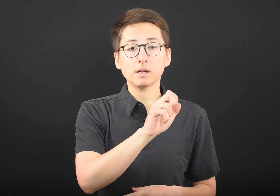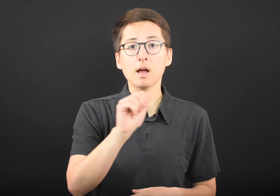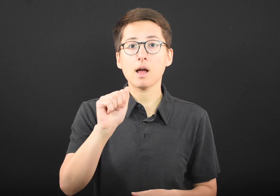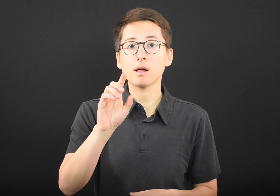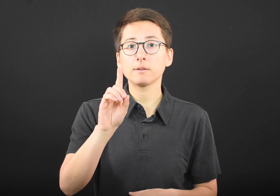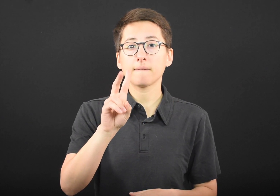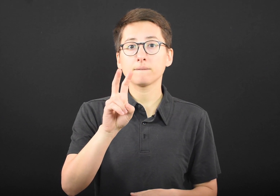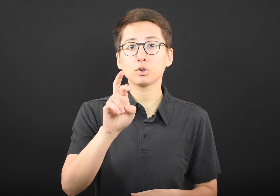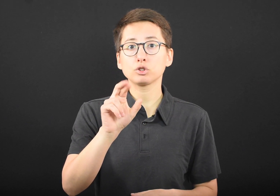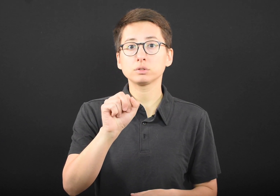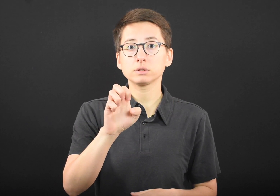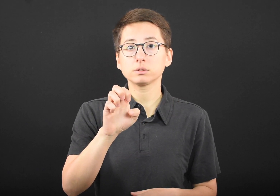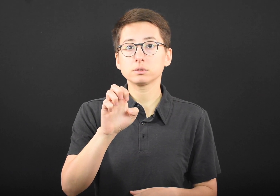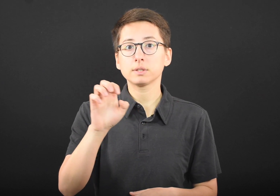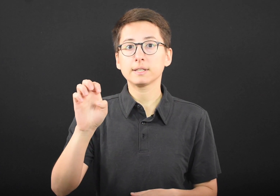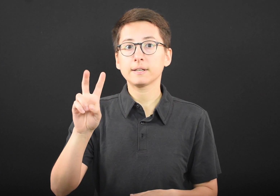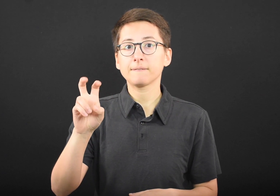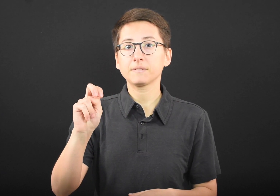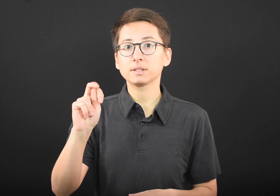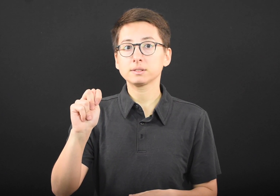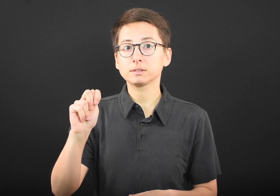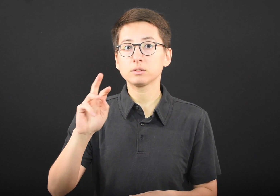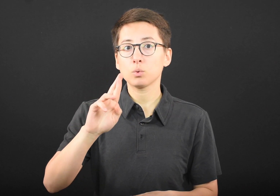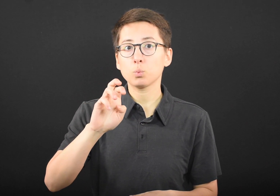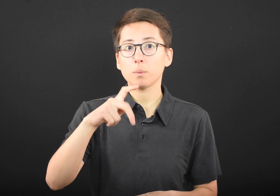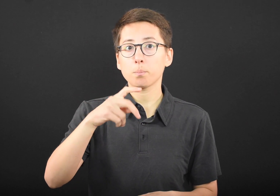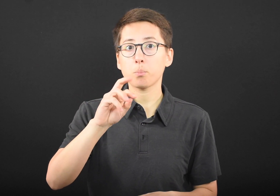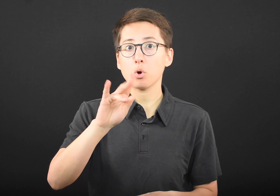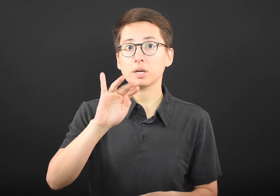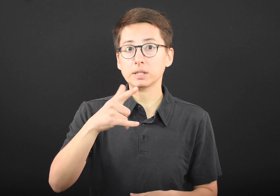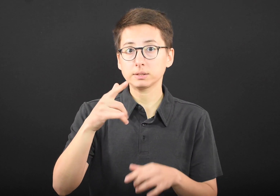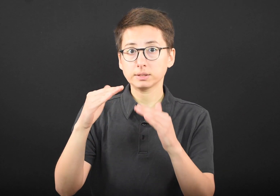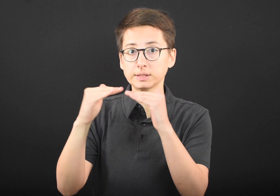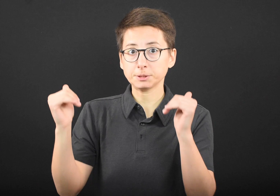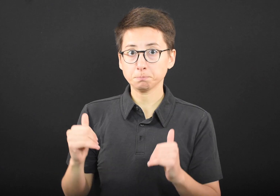Adverse Event Reporting System. ●